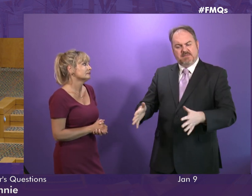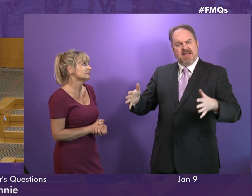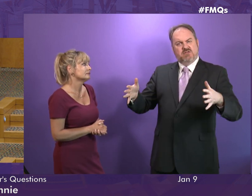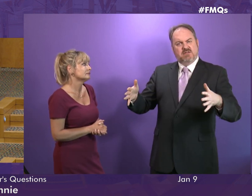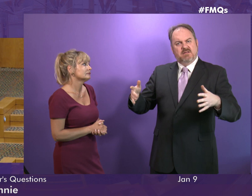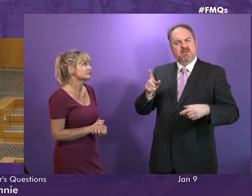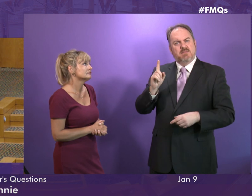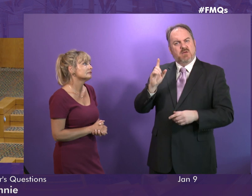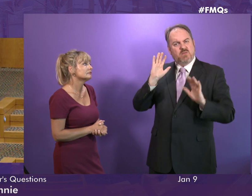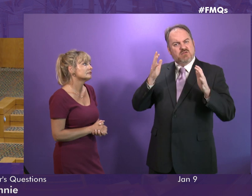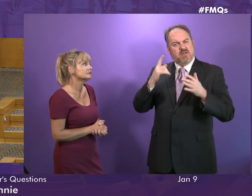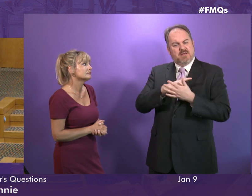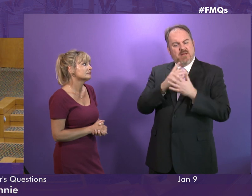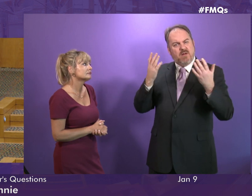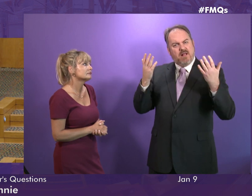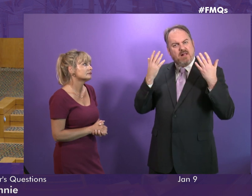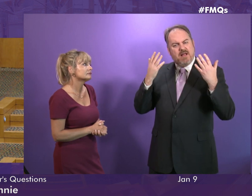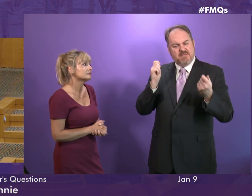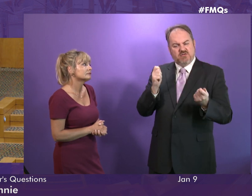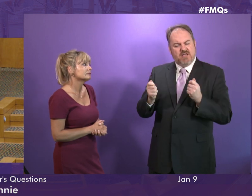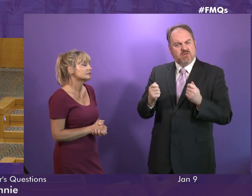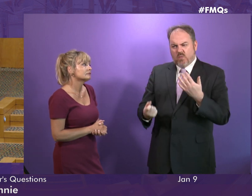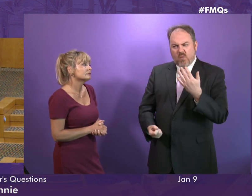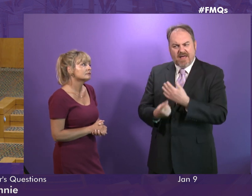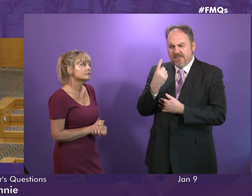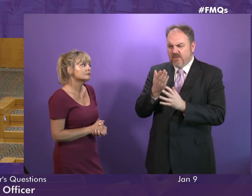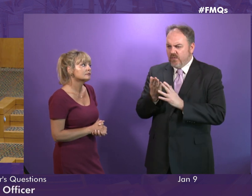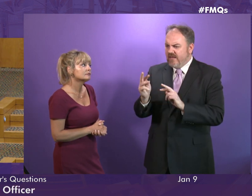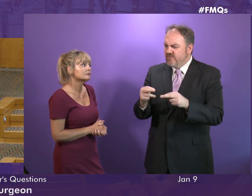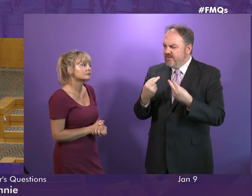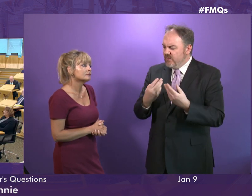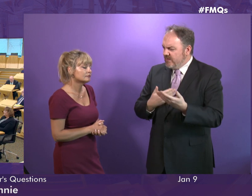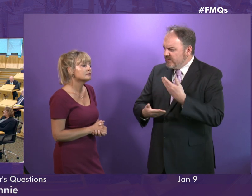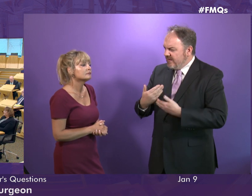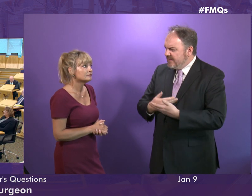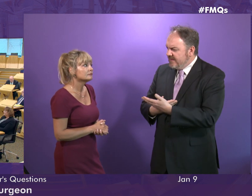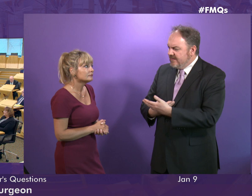Kingdom Committee on Climate Change. What was the outcome of that review? The First Minister (Nicola Sturgeon): Across the Government, we are still reviewing